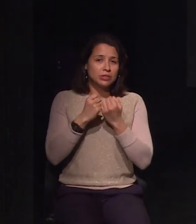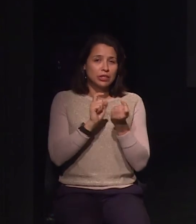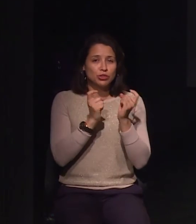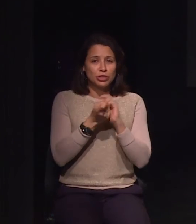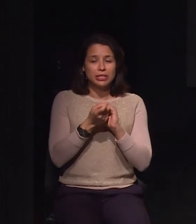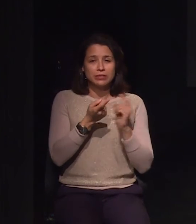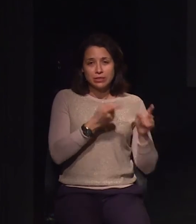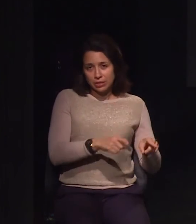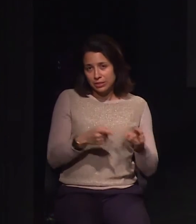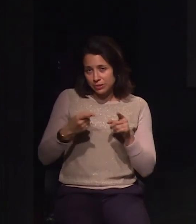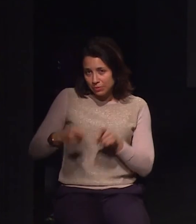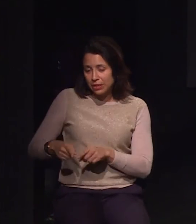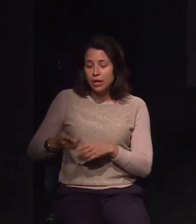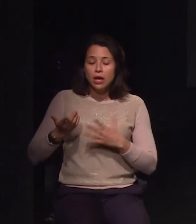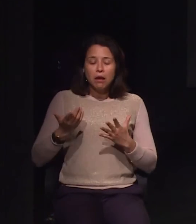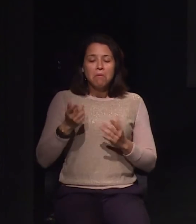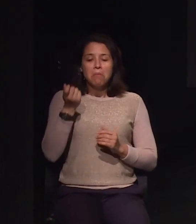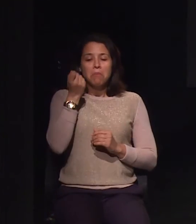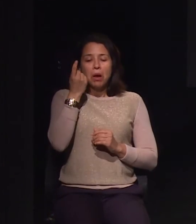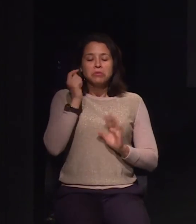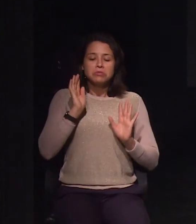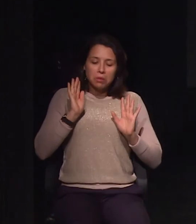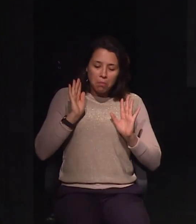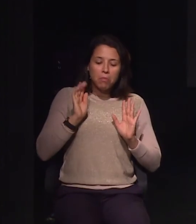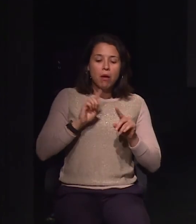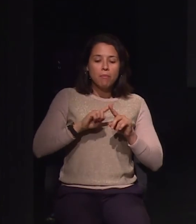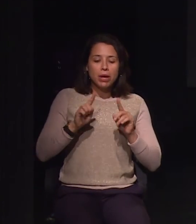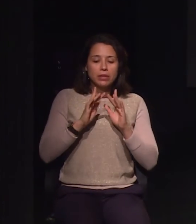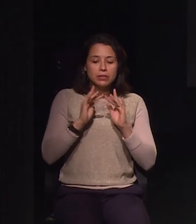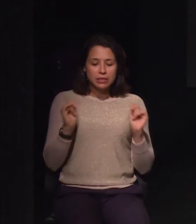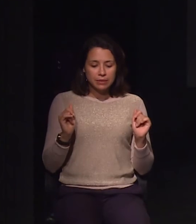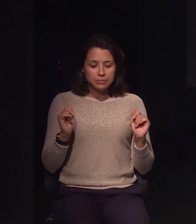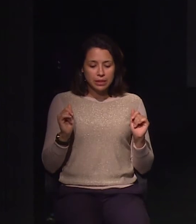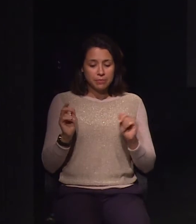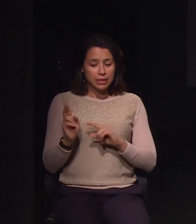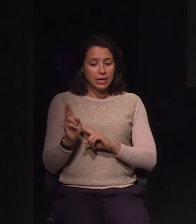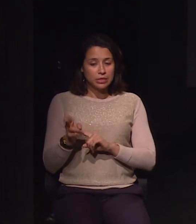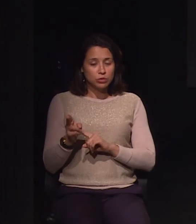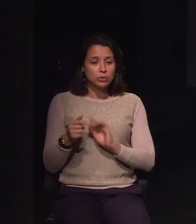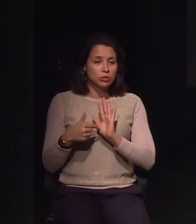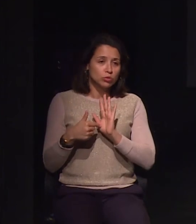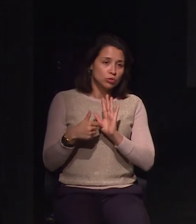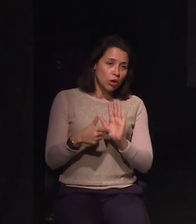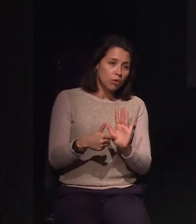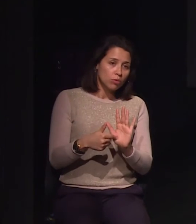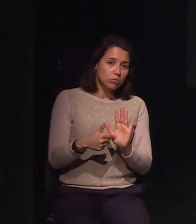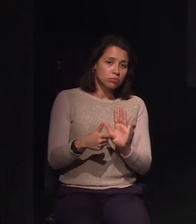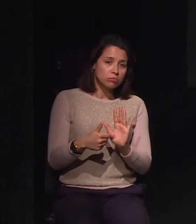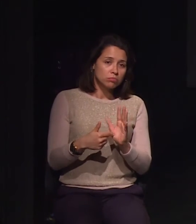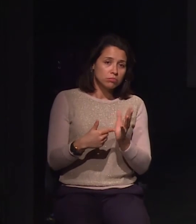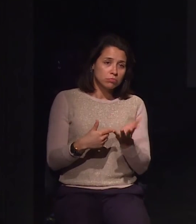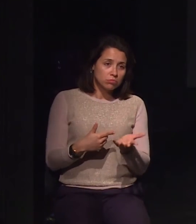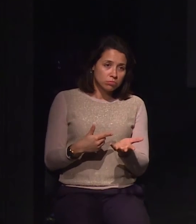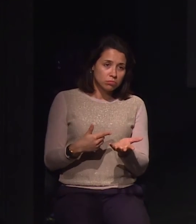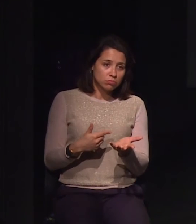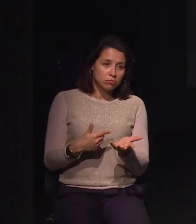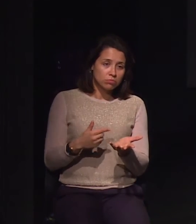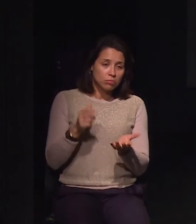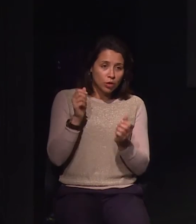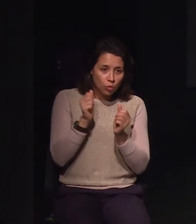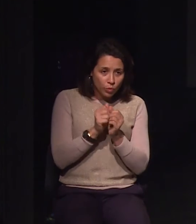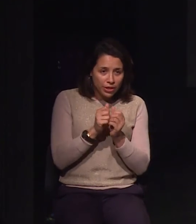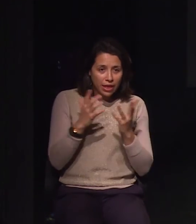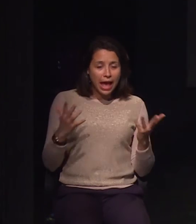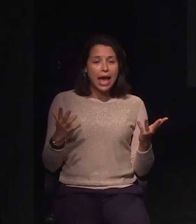While that’s understandable, history shows that without the act of solicitation, from